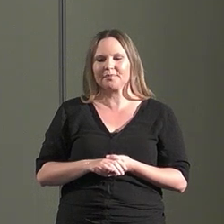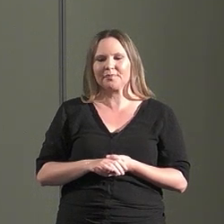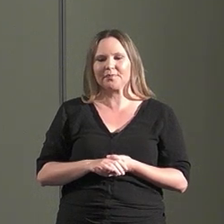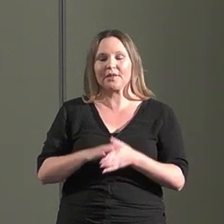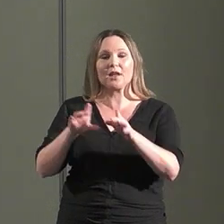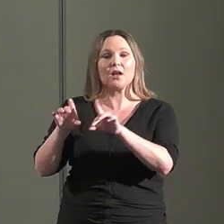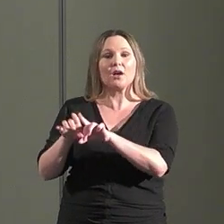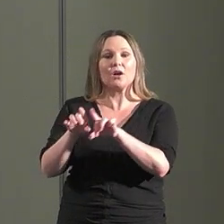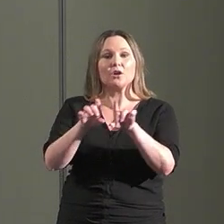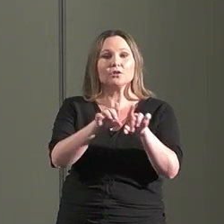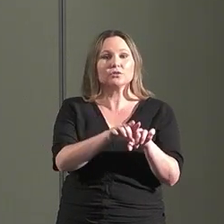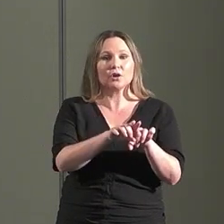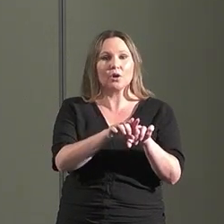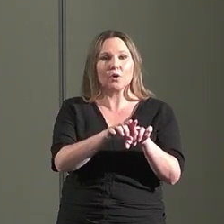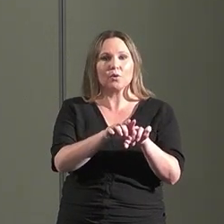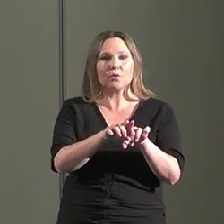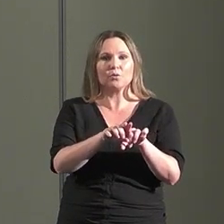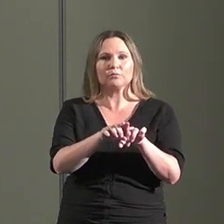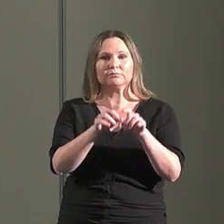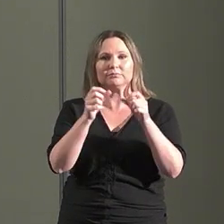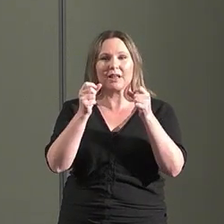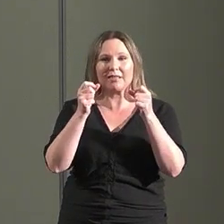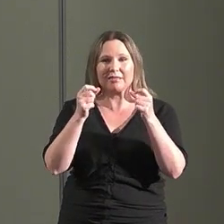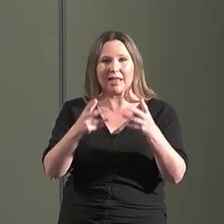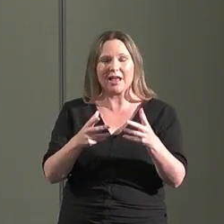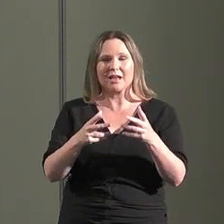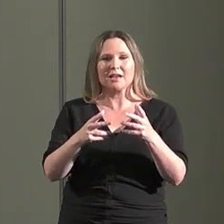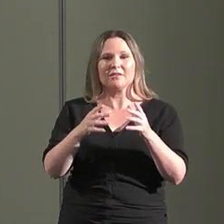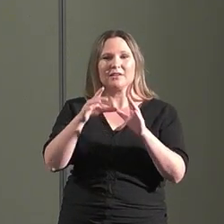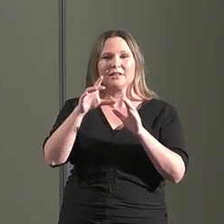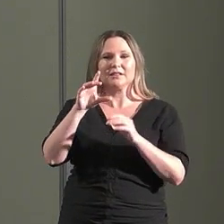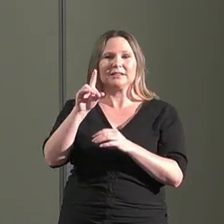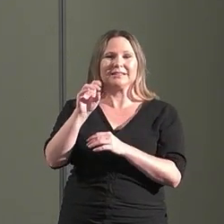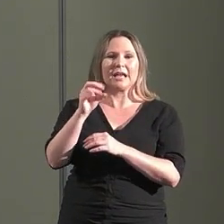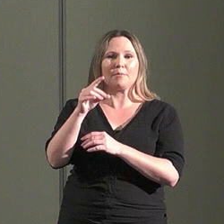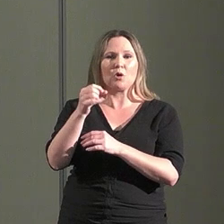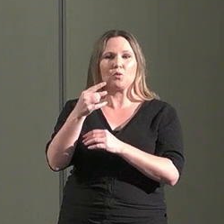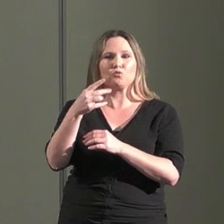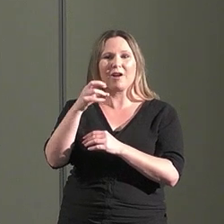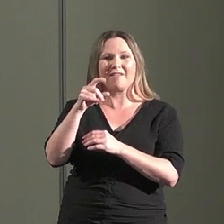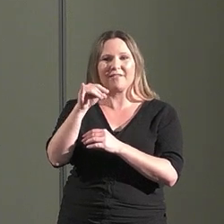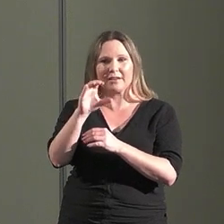We also collected demographic data from the car knee gee foundation and collected the